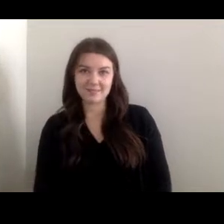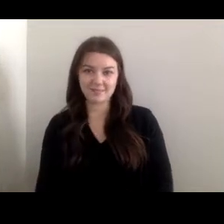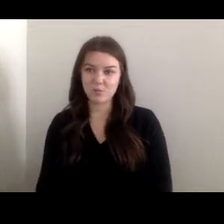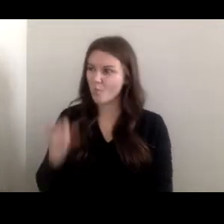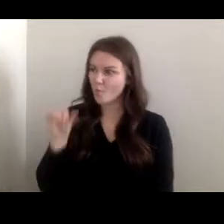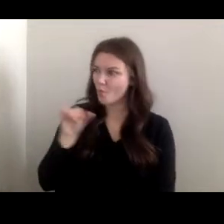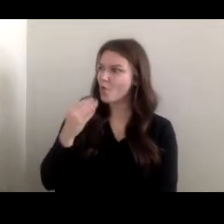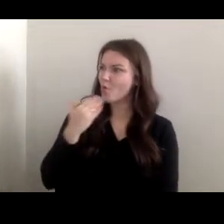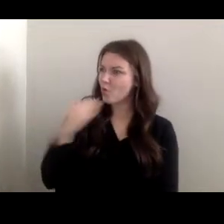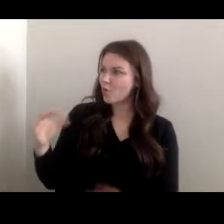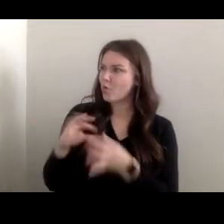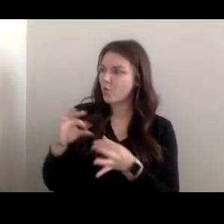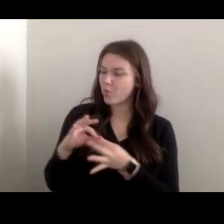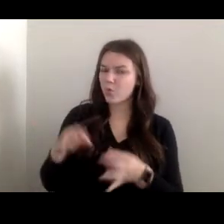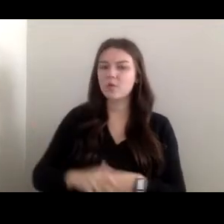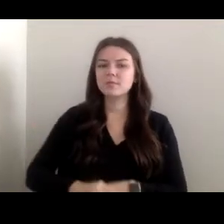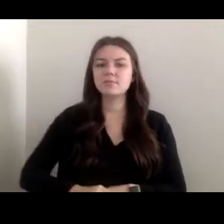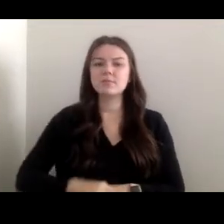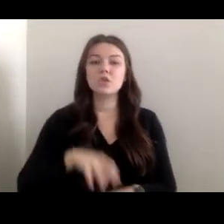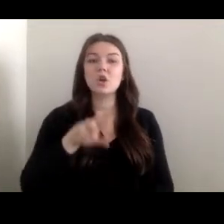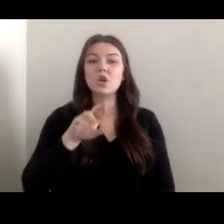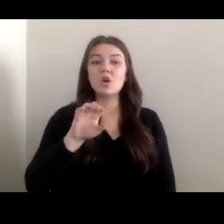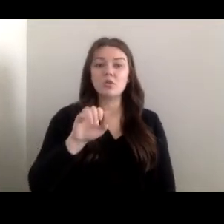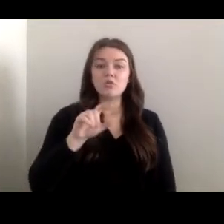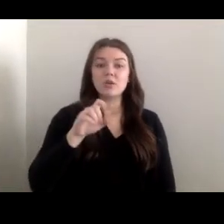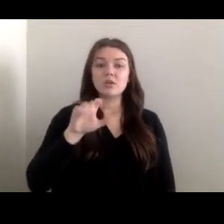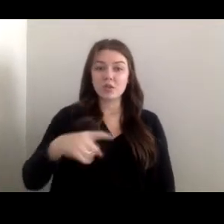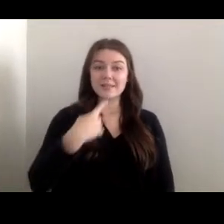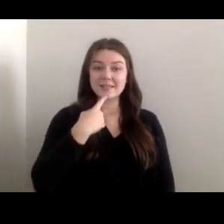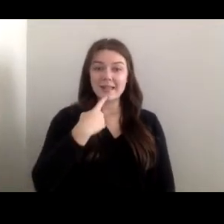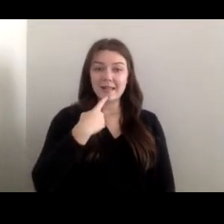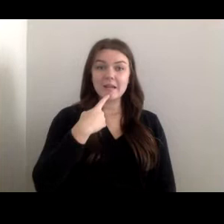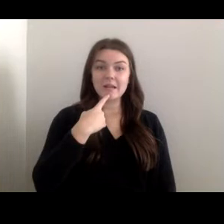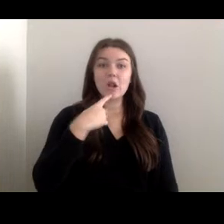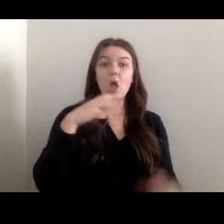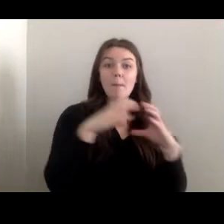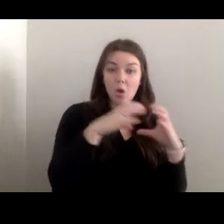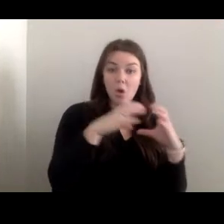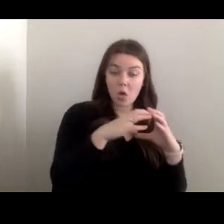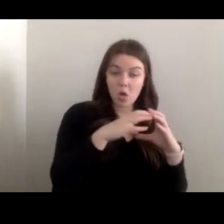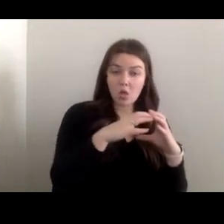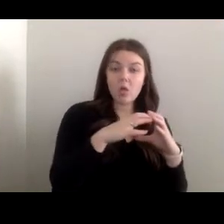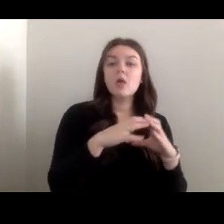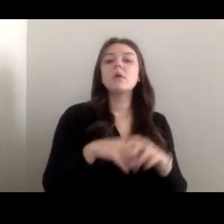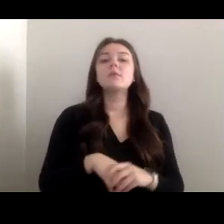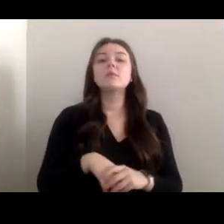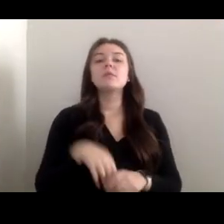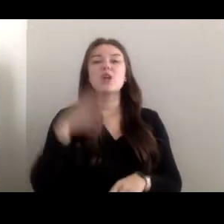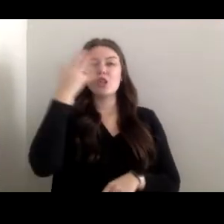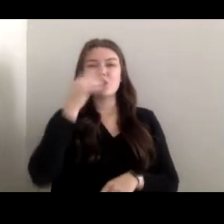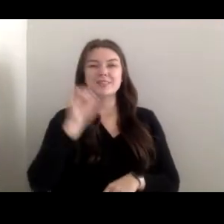[Lisa] Rachel is saying, I see a ball and at the end he has a stalk. Liam is also saying that it looks like an alien head.